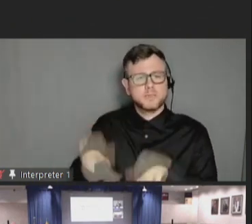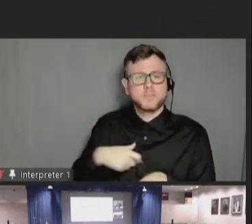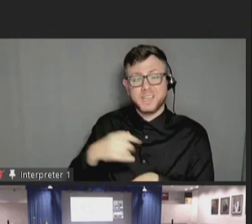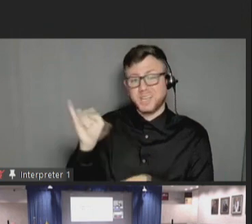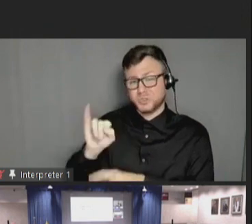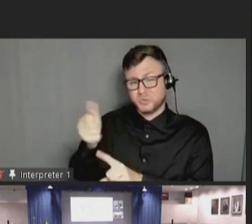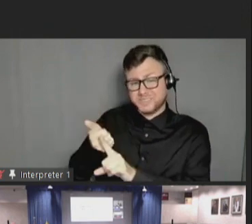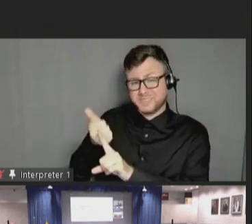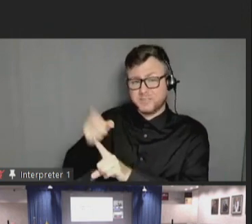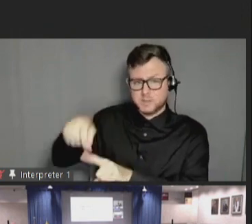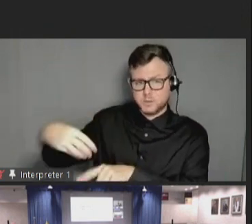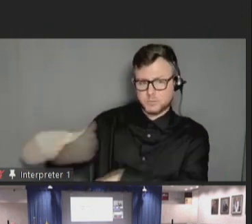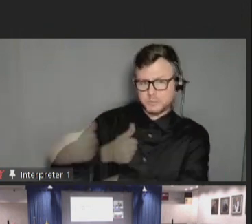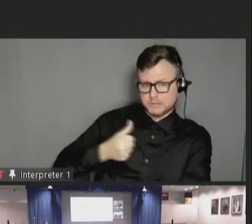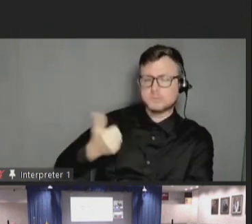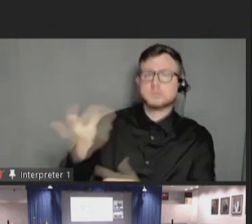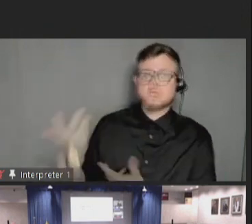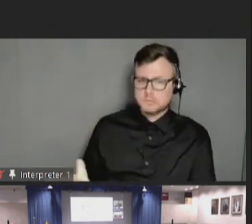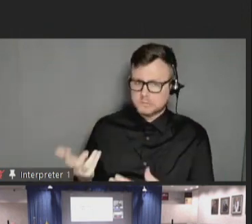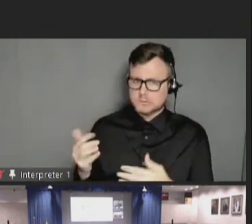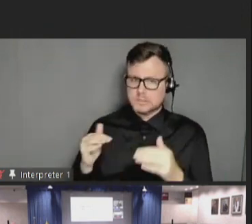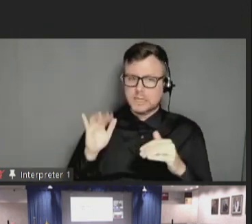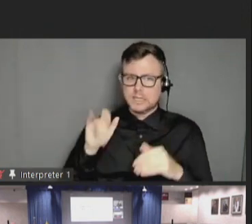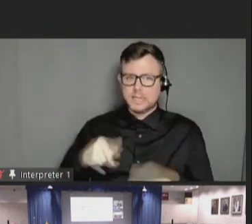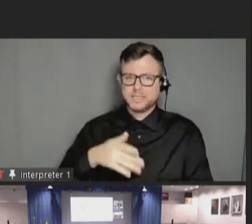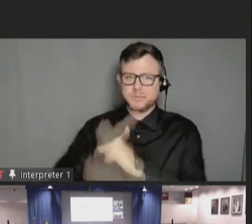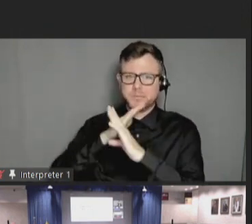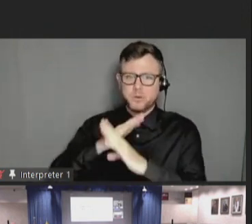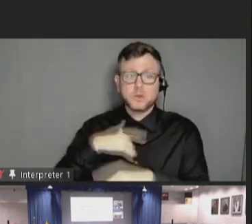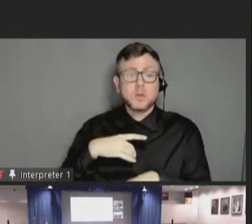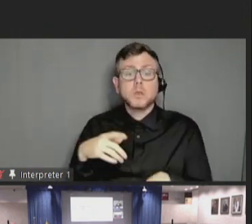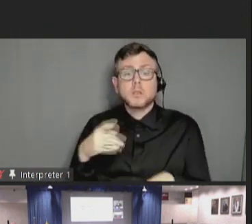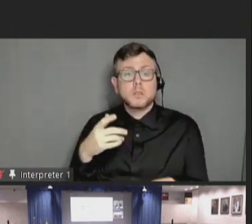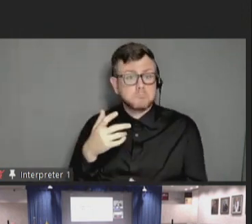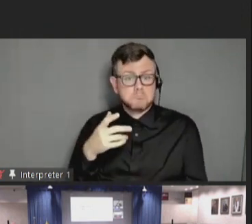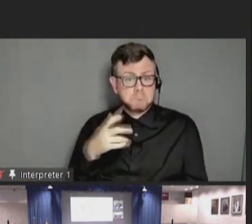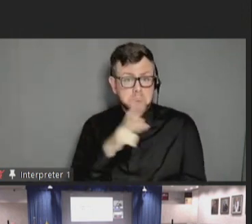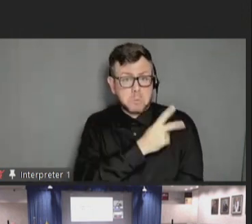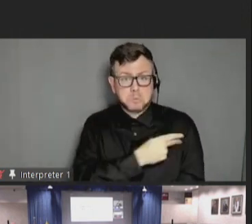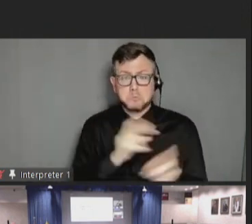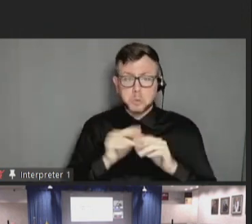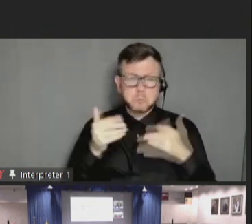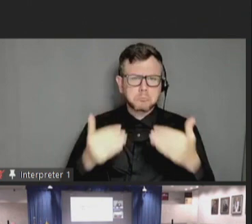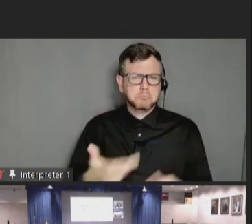it. So, that creates a barrier. When patients are ready to get vaccinated, the system's not